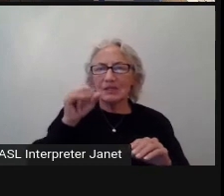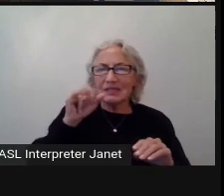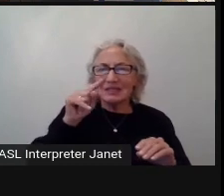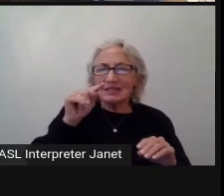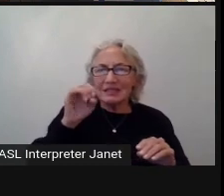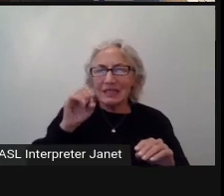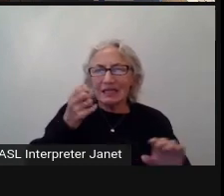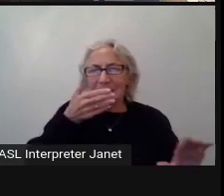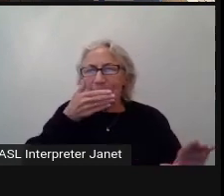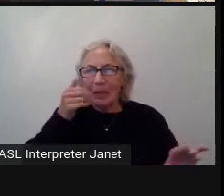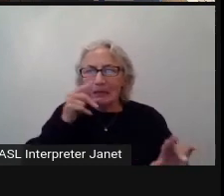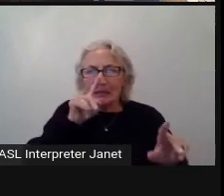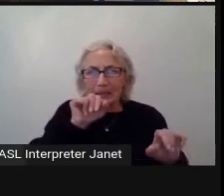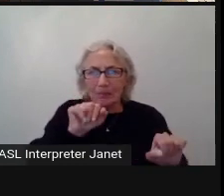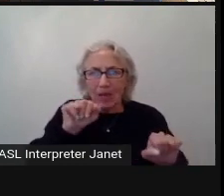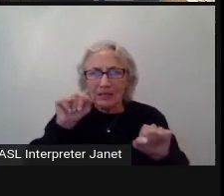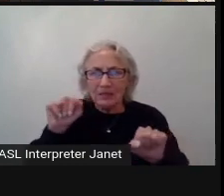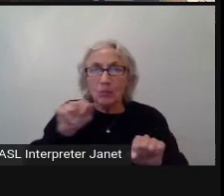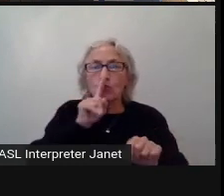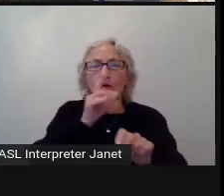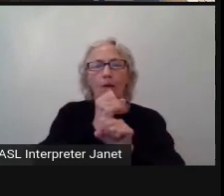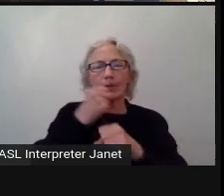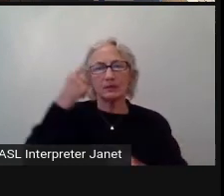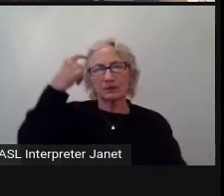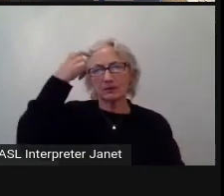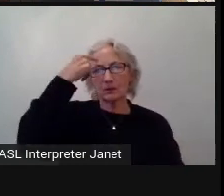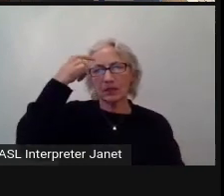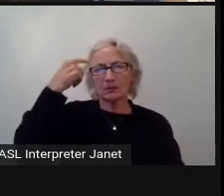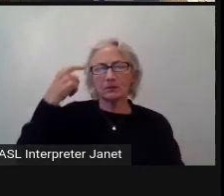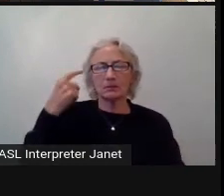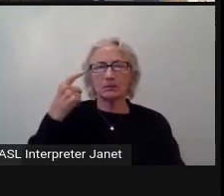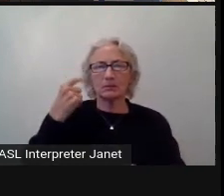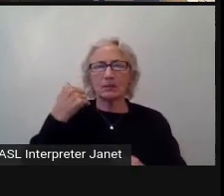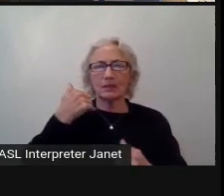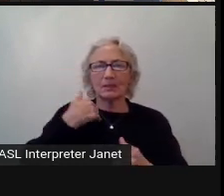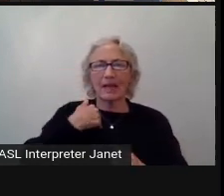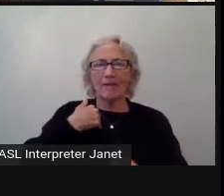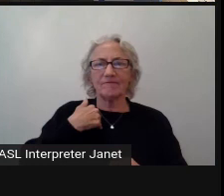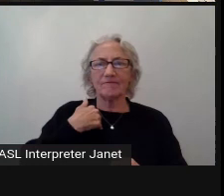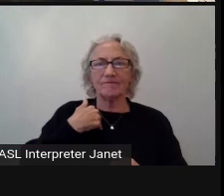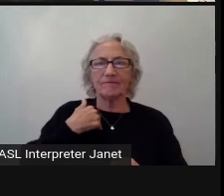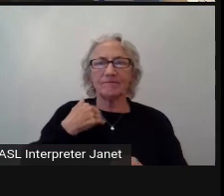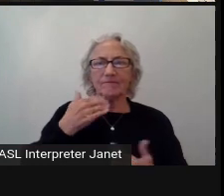It makes lots of sense to have a tight relationship